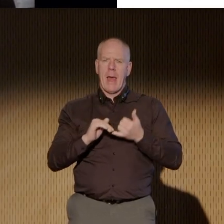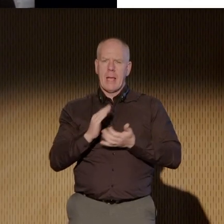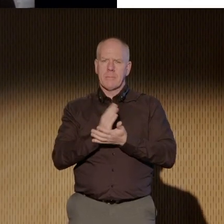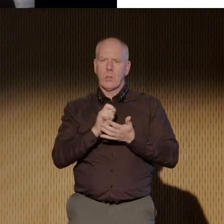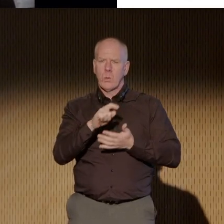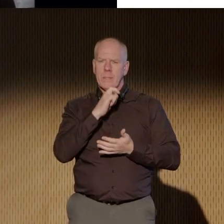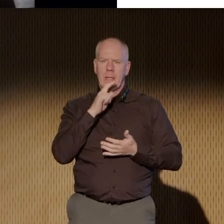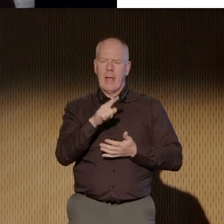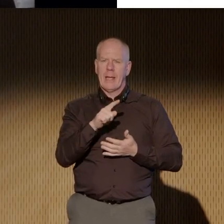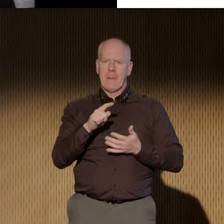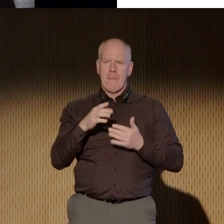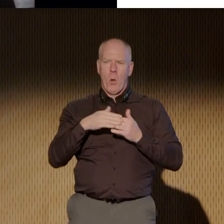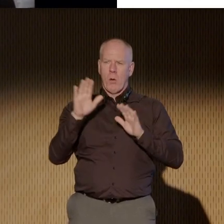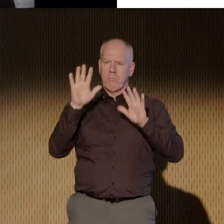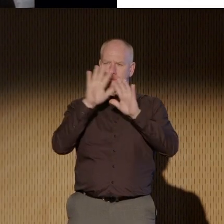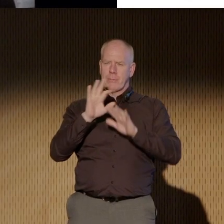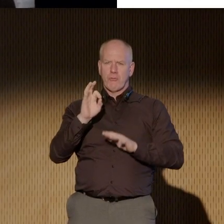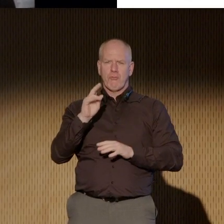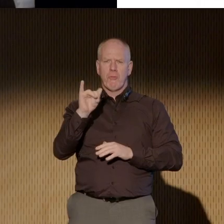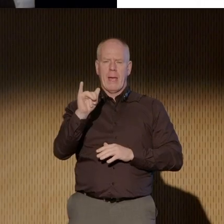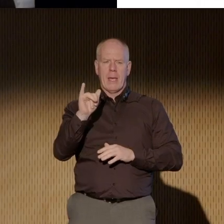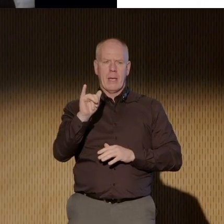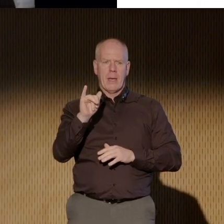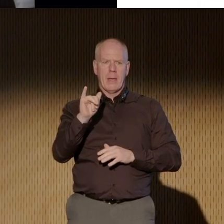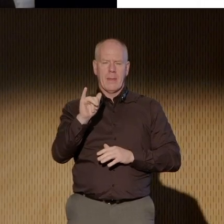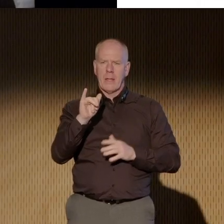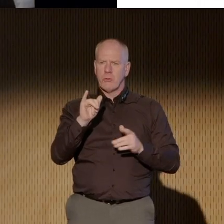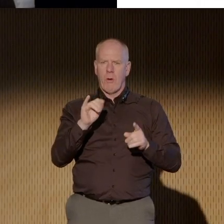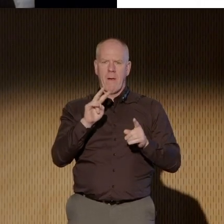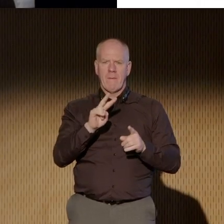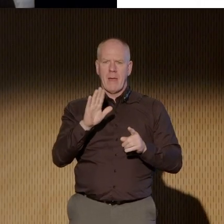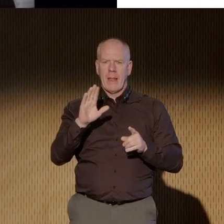about—is that on your VLE when you're talking about hit rates?